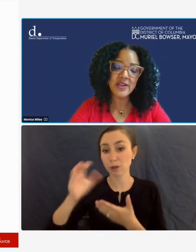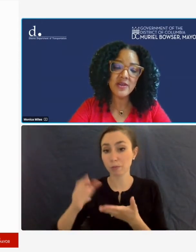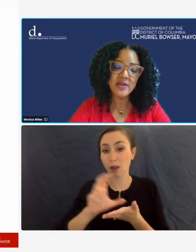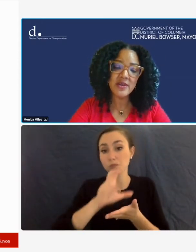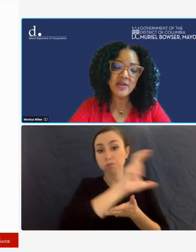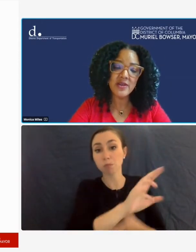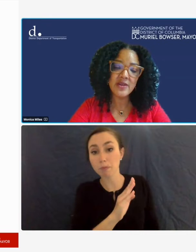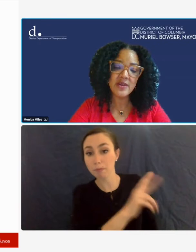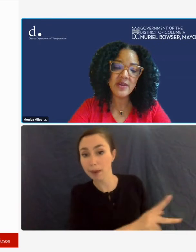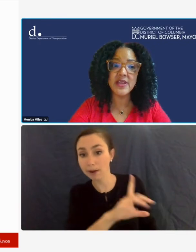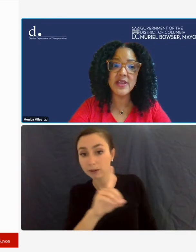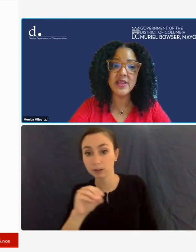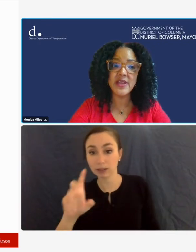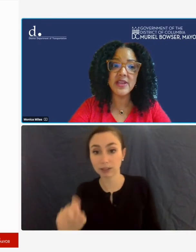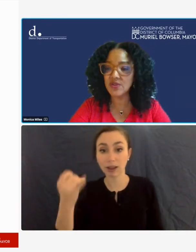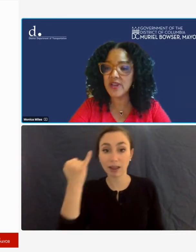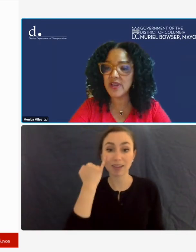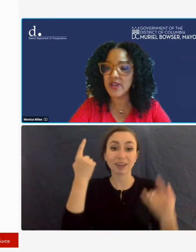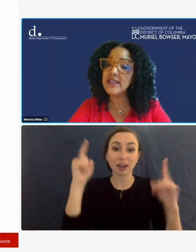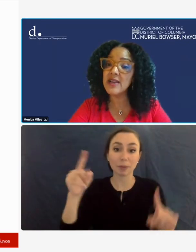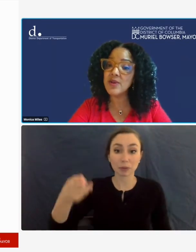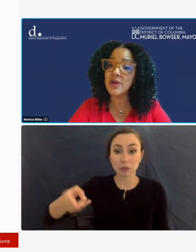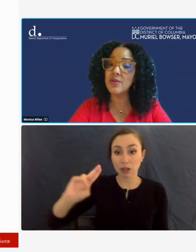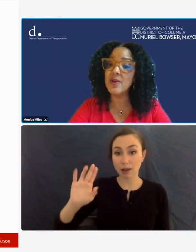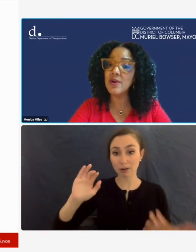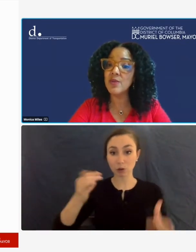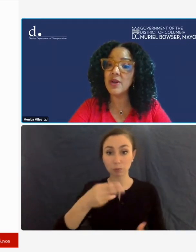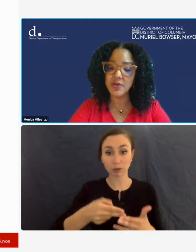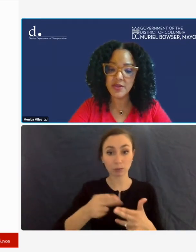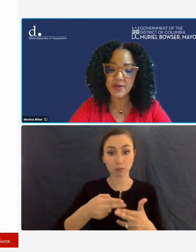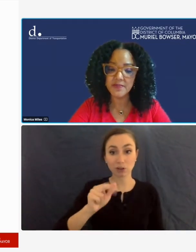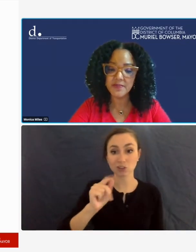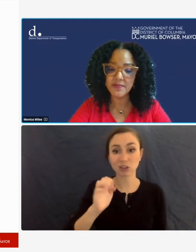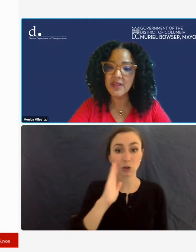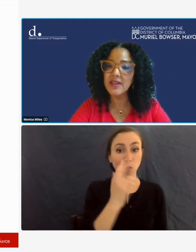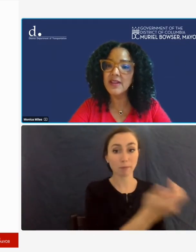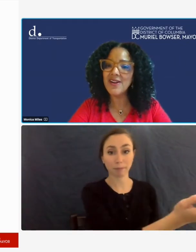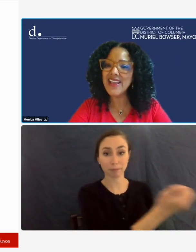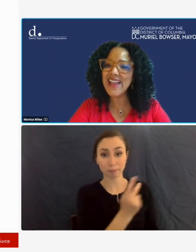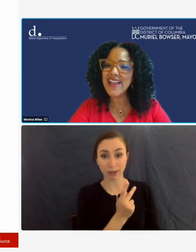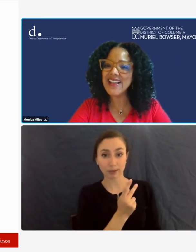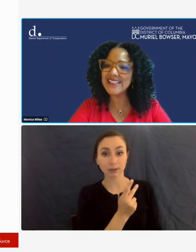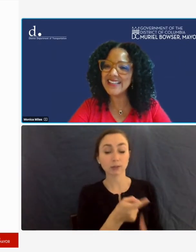higher than the provisional rate then ddot would owe would owe you okay excellent yes